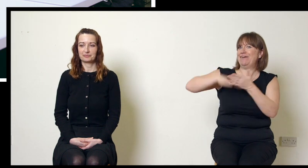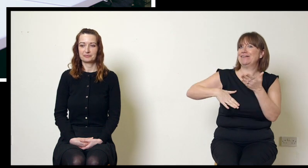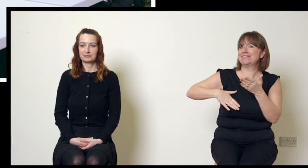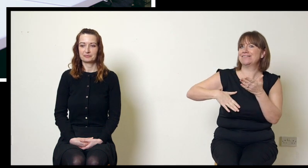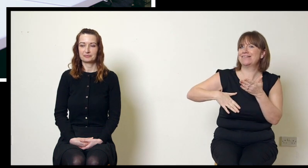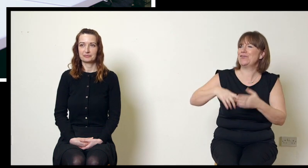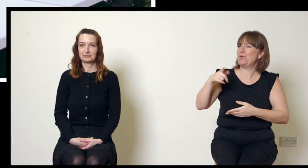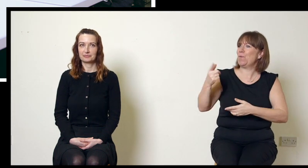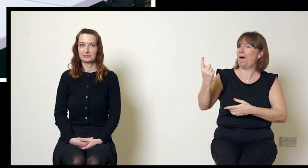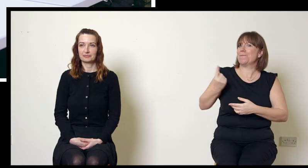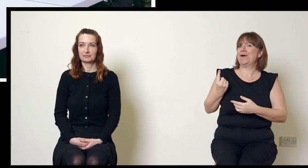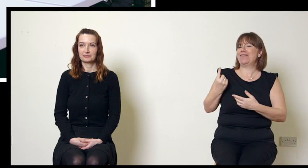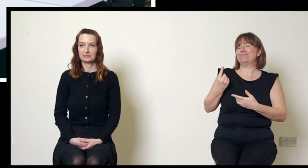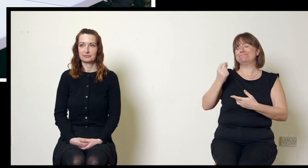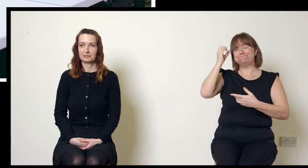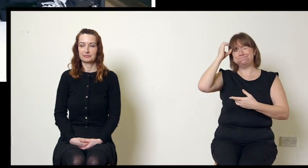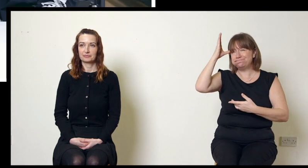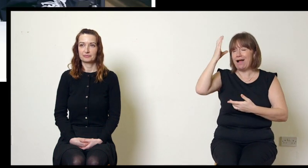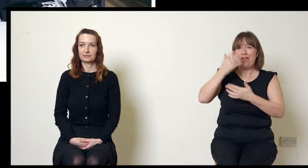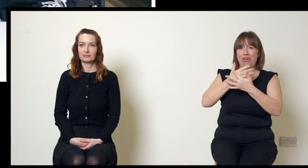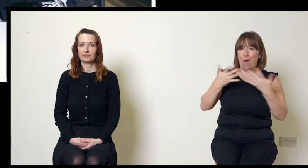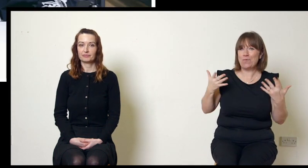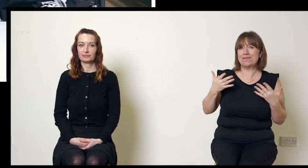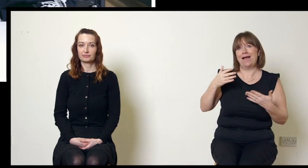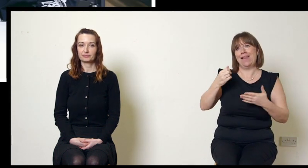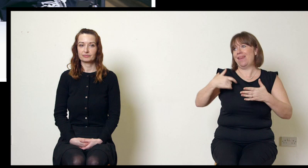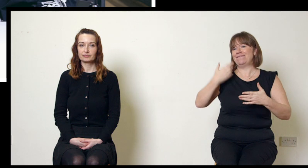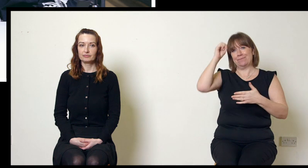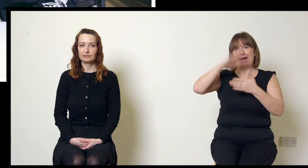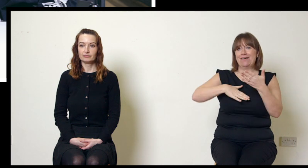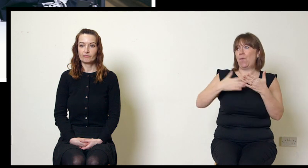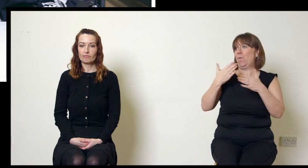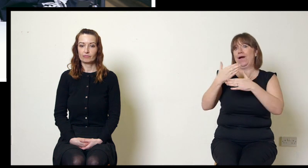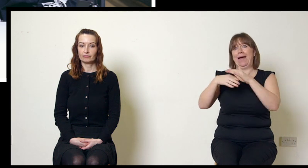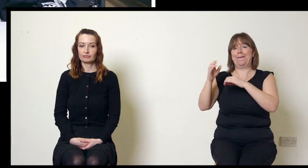but you come with a raft of knowledge of working in, you know, through the media and having worked in this environment.